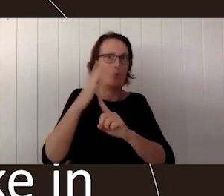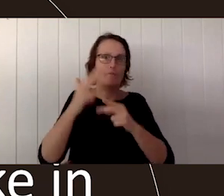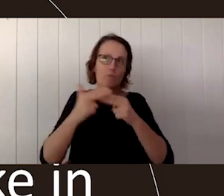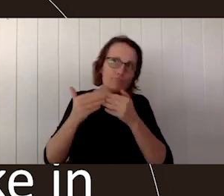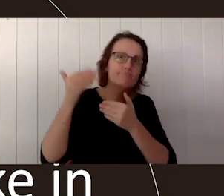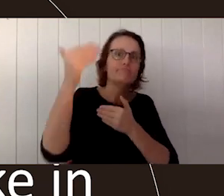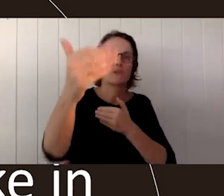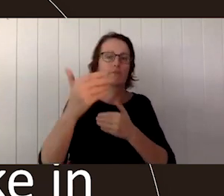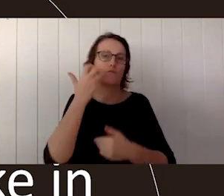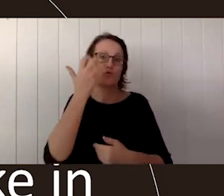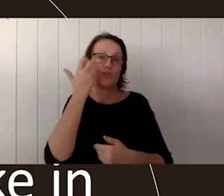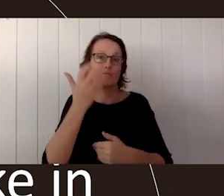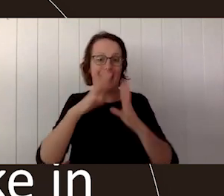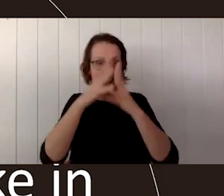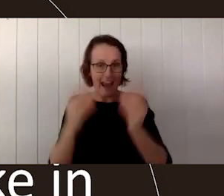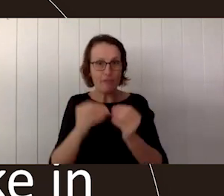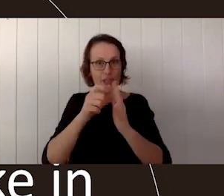The volume on everything we do has been turned way up. Our people are